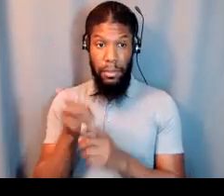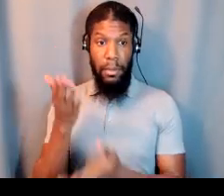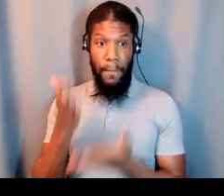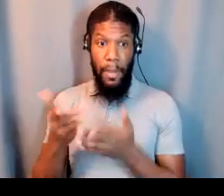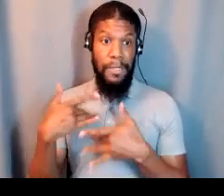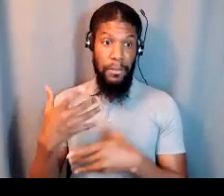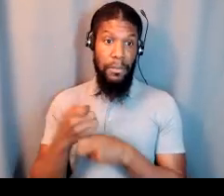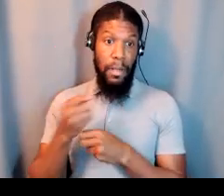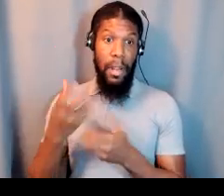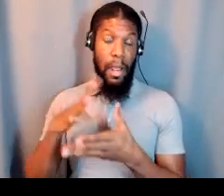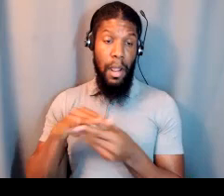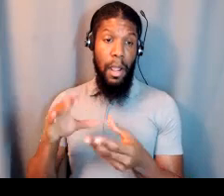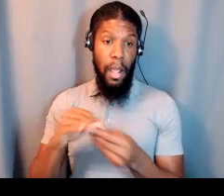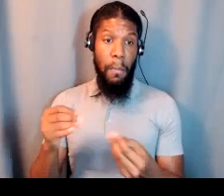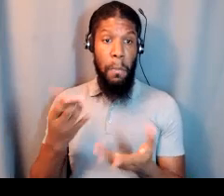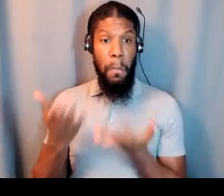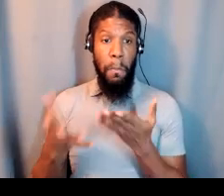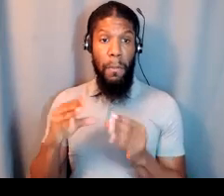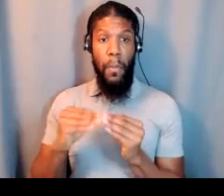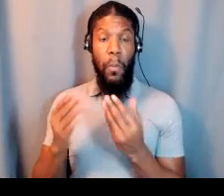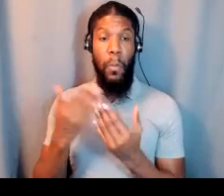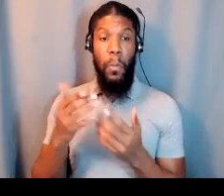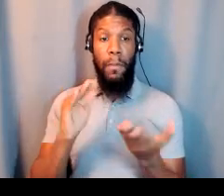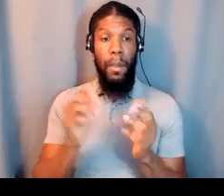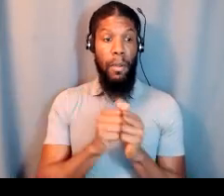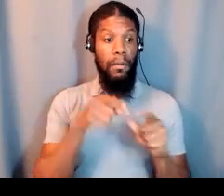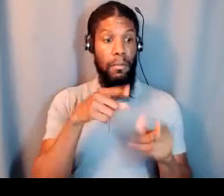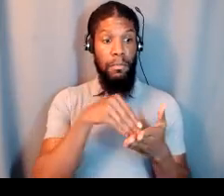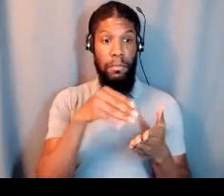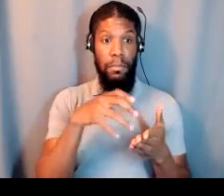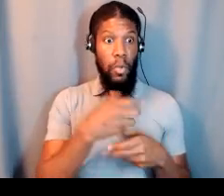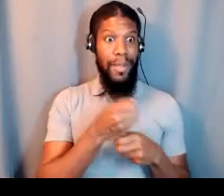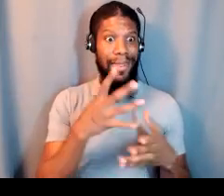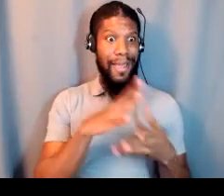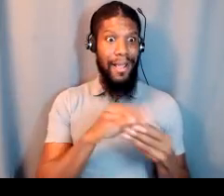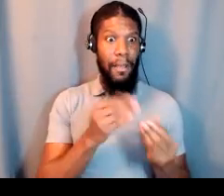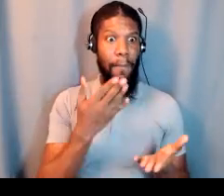[Elle, facilitator]: Thank you, those are some great suggestions